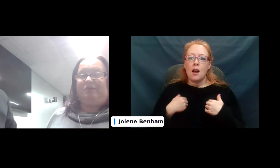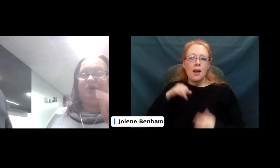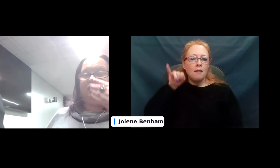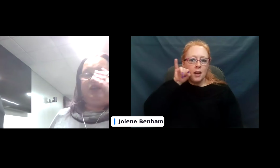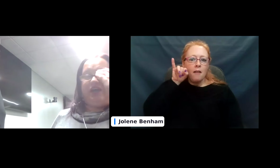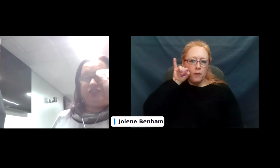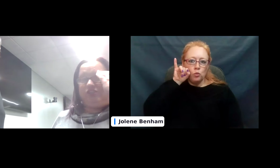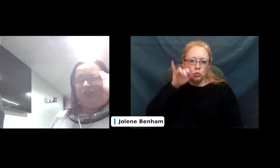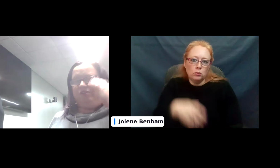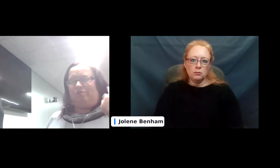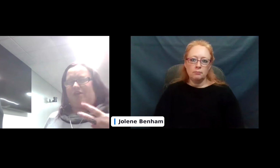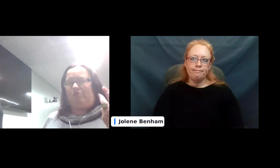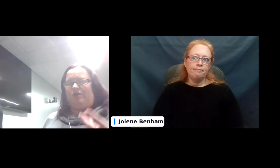MAG.LIGHT is the way it shows up on my phone.